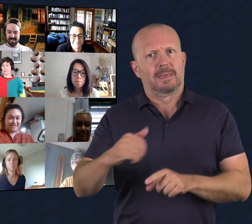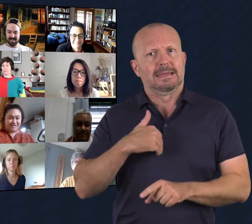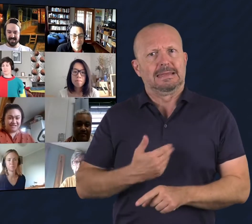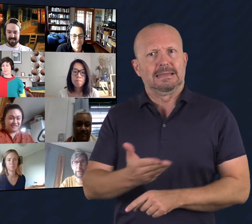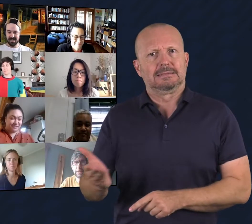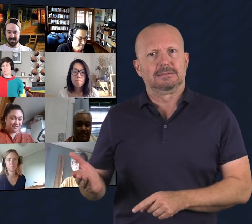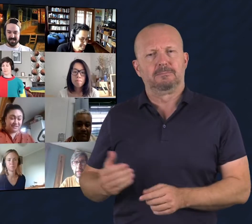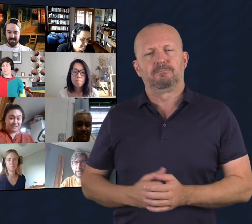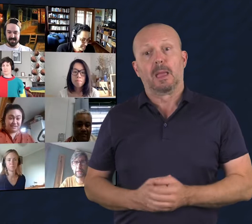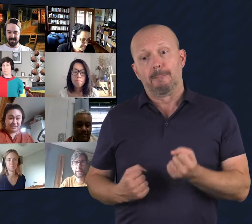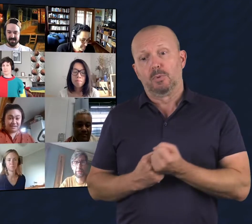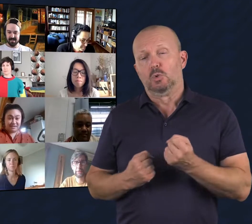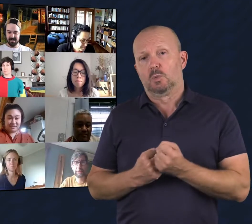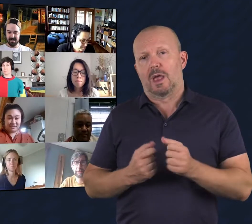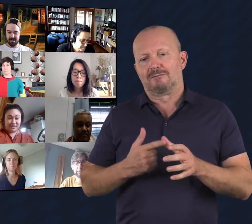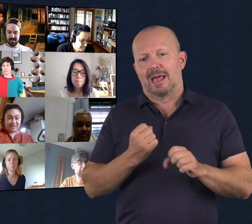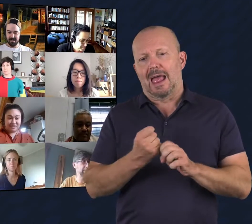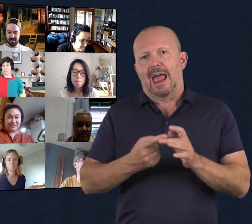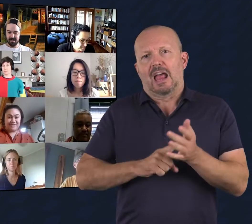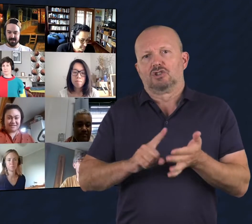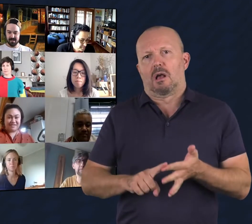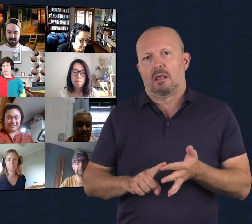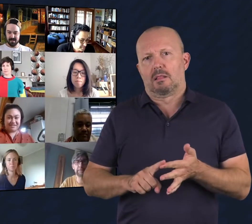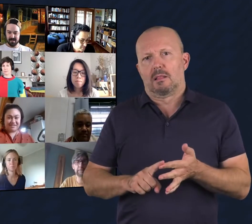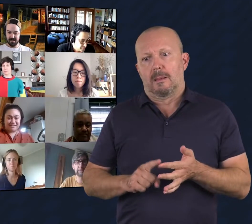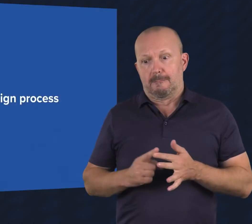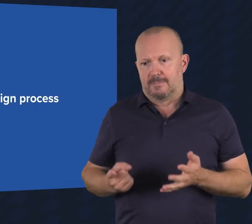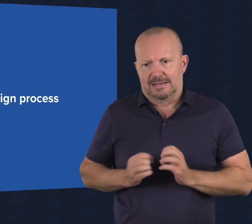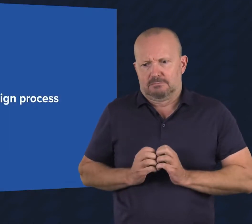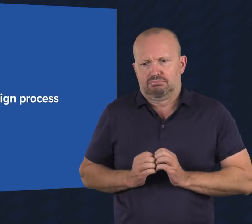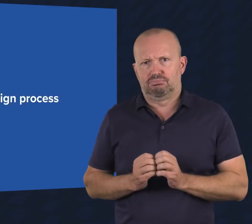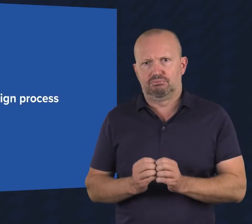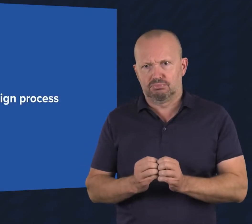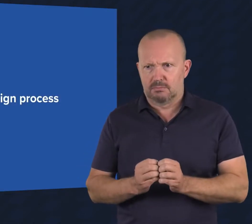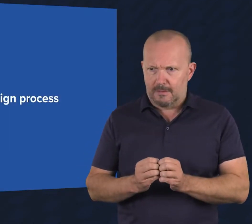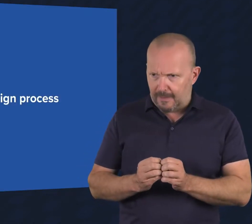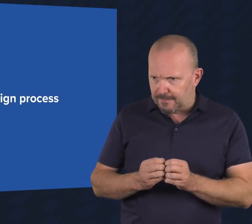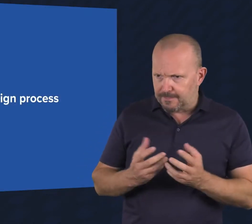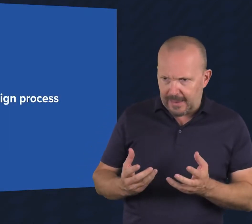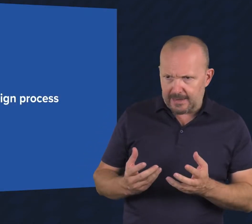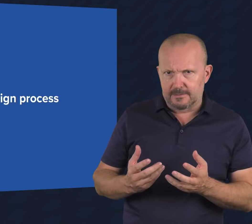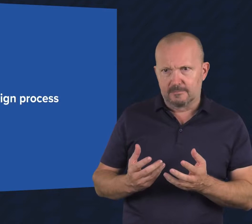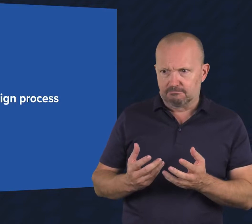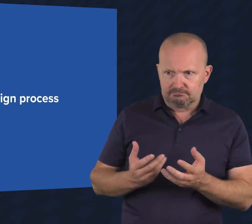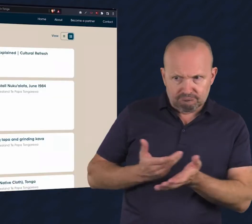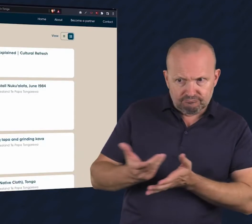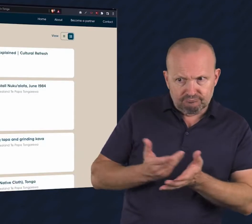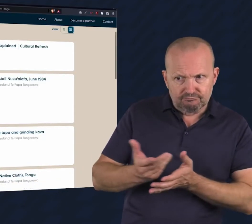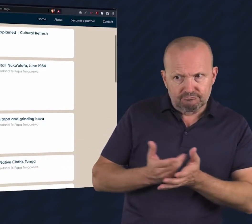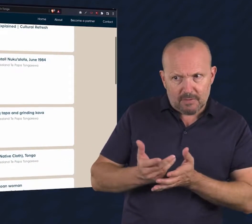We focus on designing, developing and testing the slice of software that will deliver the most value for users first, then iterating on that.